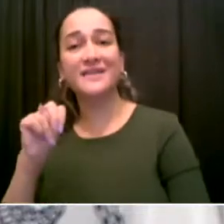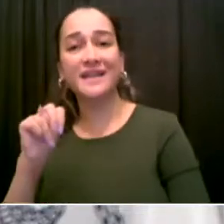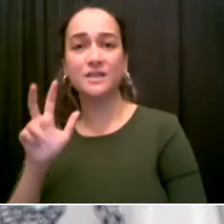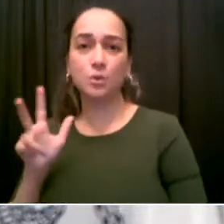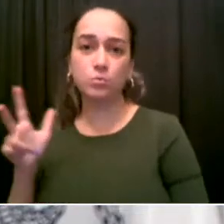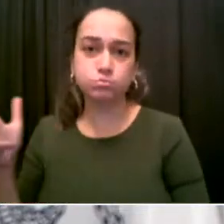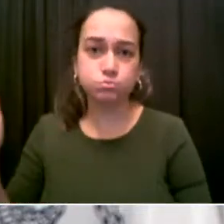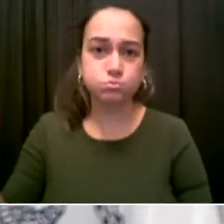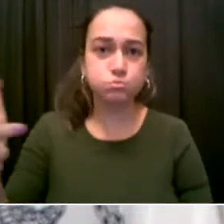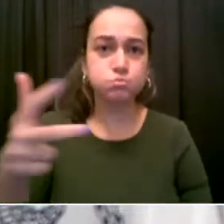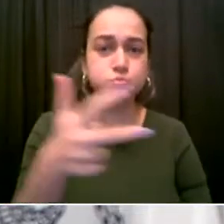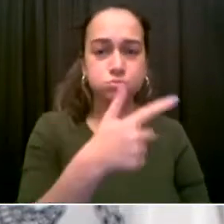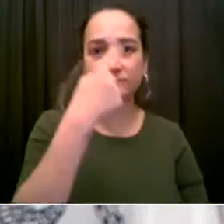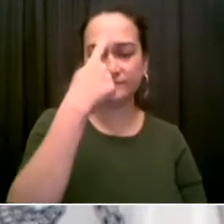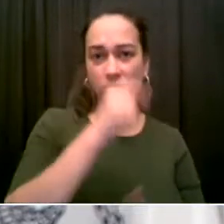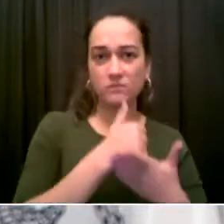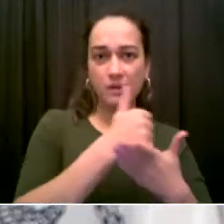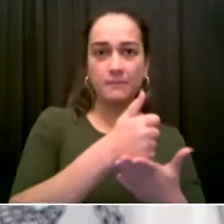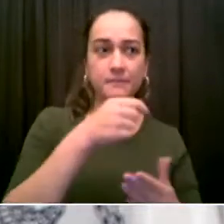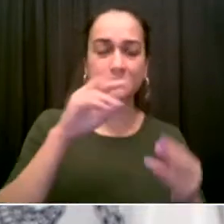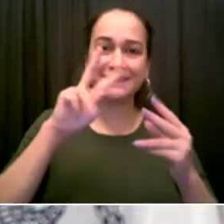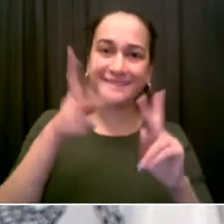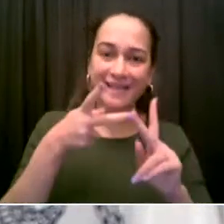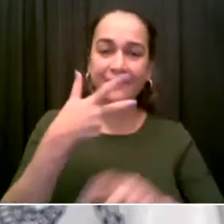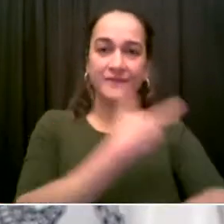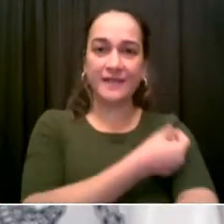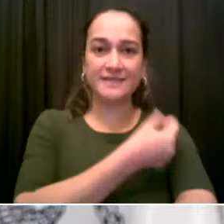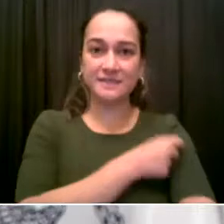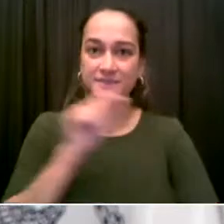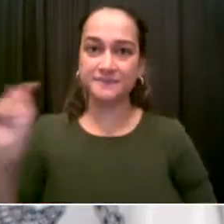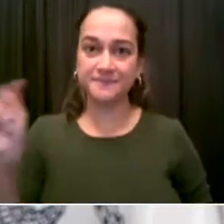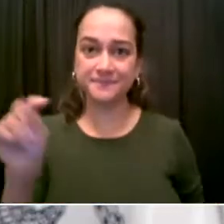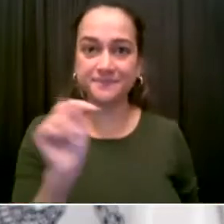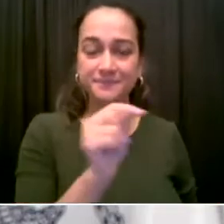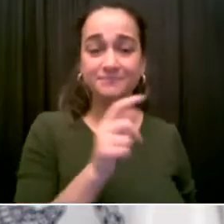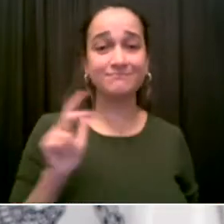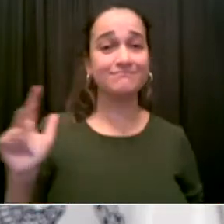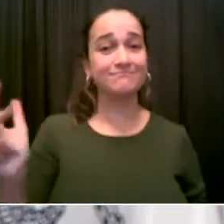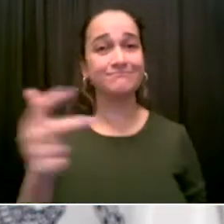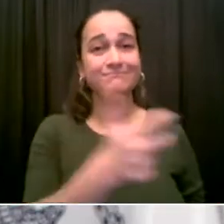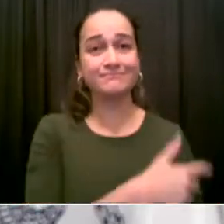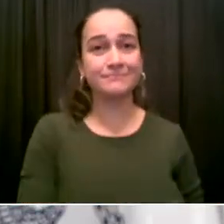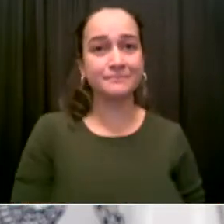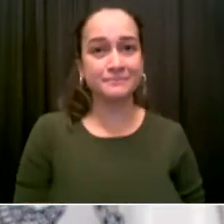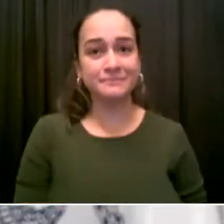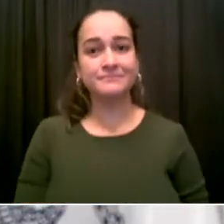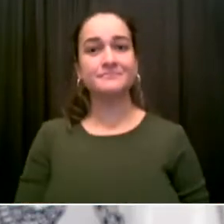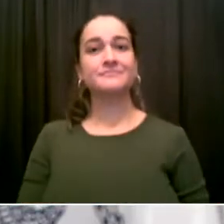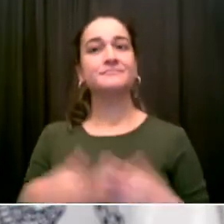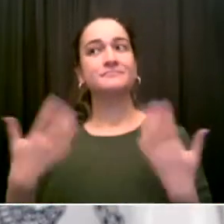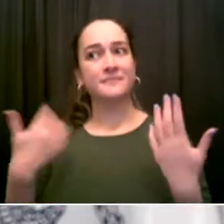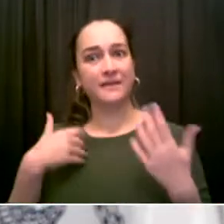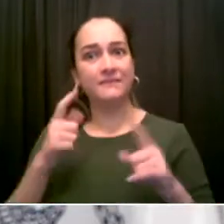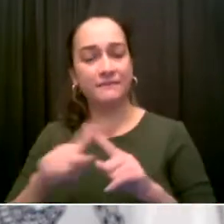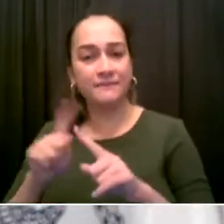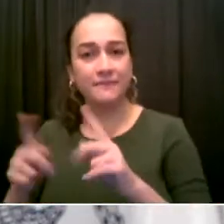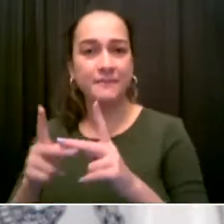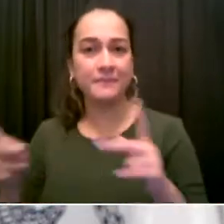OUTSIDE THE HOE USOF WORSHIP . IT IS SENIOR CENTERS AND COMMUNITY CENTERS AND ALL